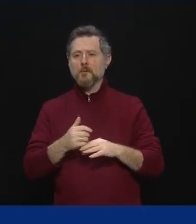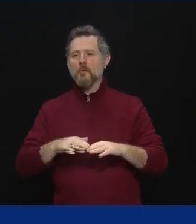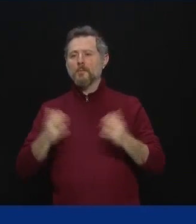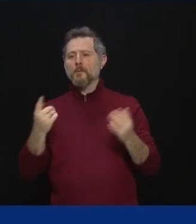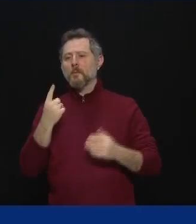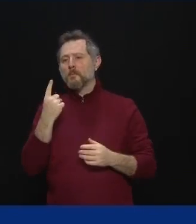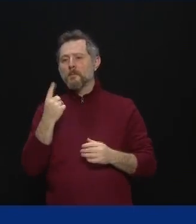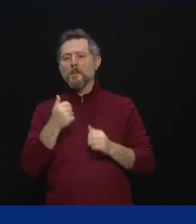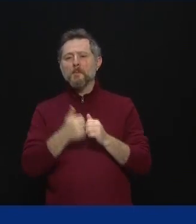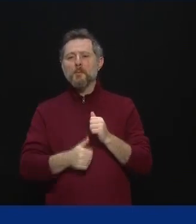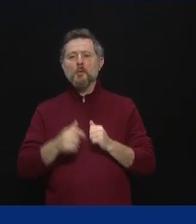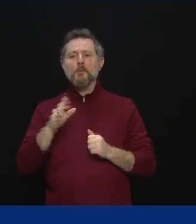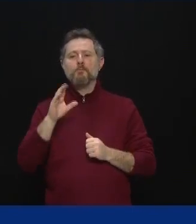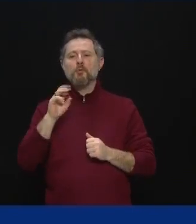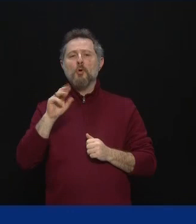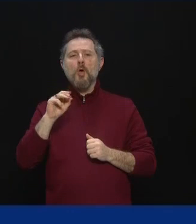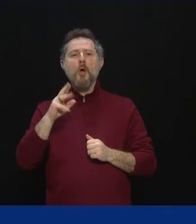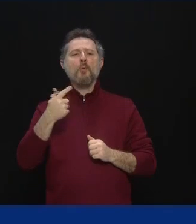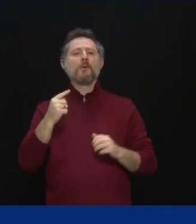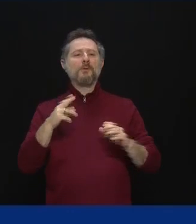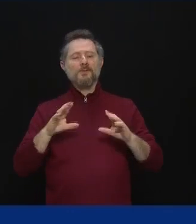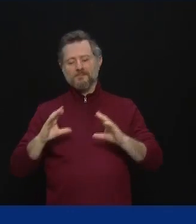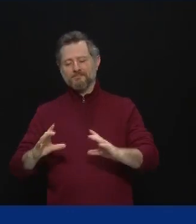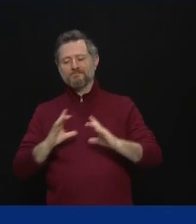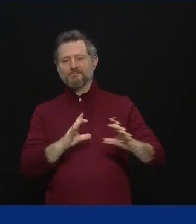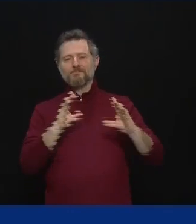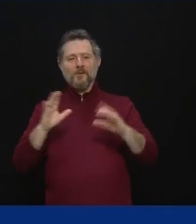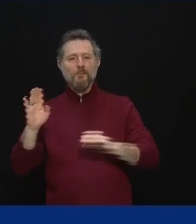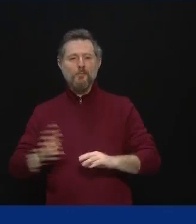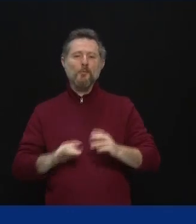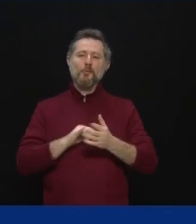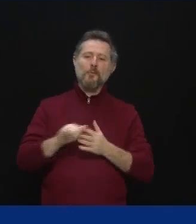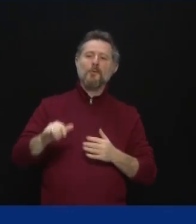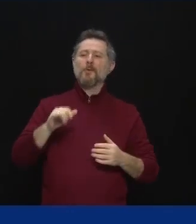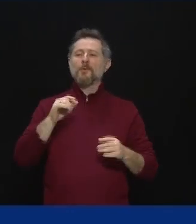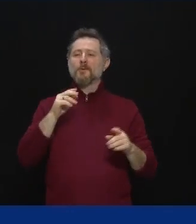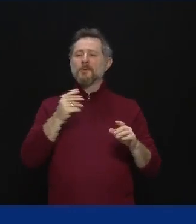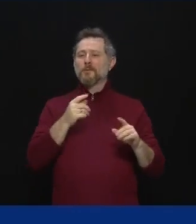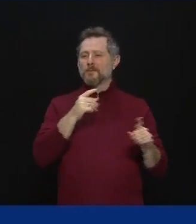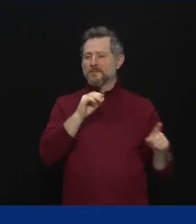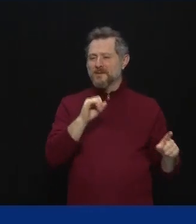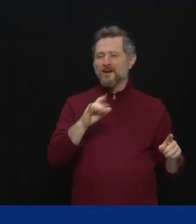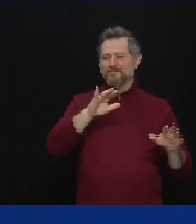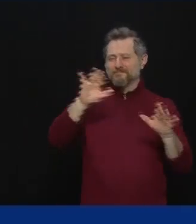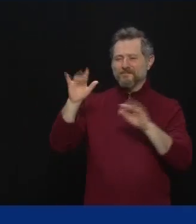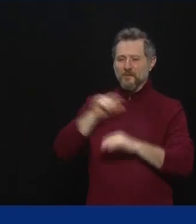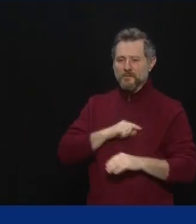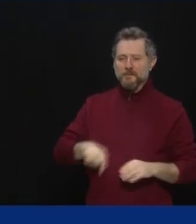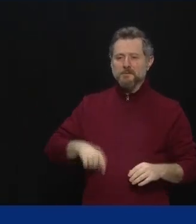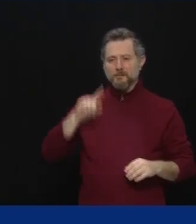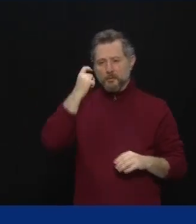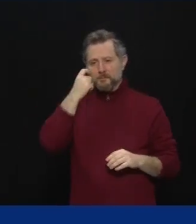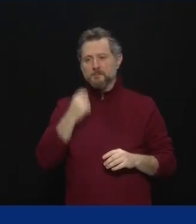AND, AGAIN, WEDNESDAY NEXT WEEK ALREADY ANNOUNCED FIVE MORE TESTING SITES THAT WILL BE OPENING ONE PER BOROUGH AT THIS POINT AND WILL CONTINUE TO RAMP